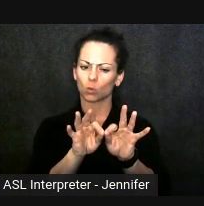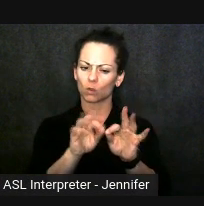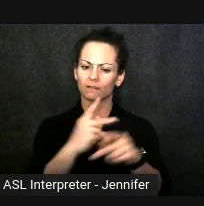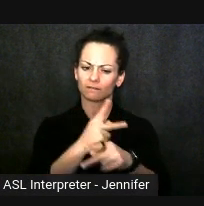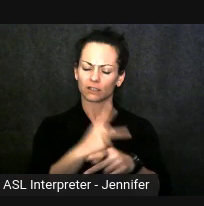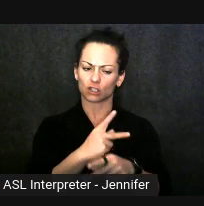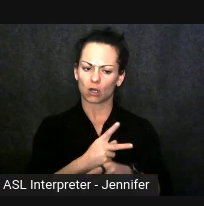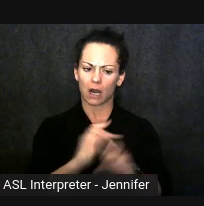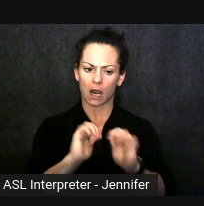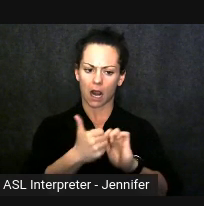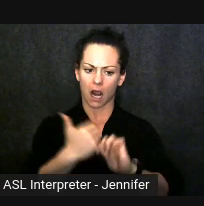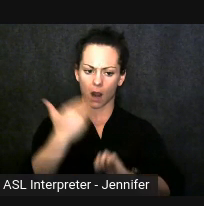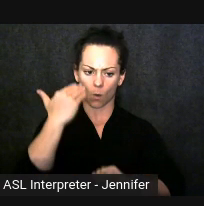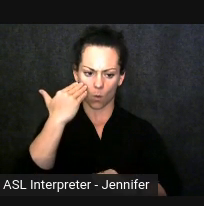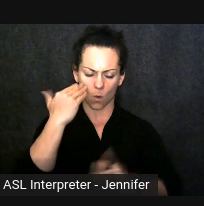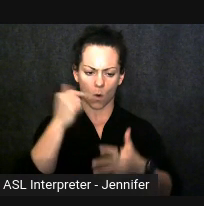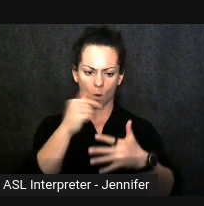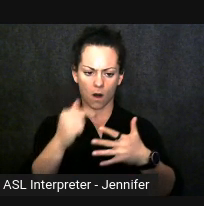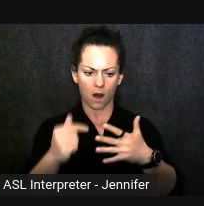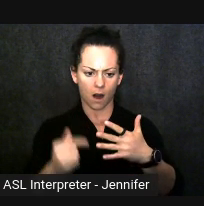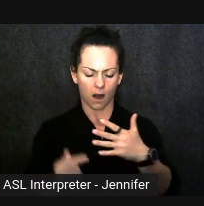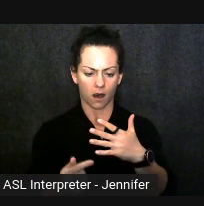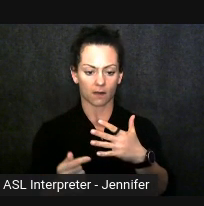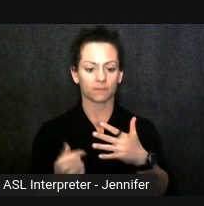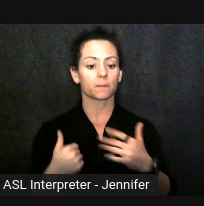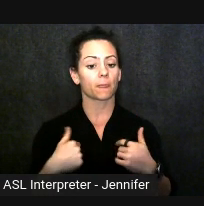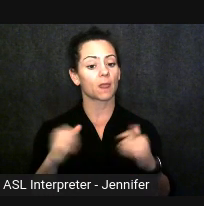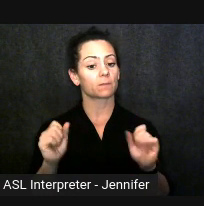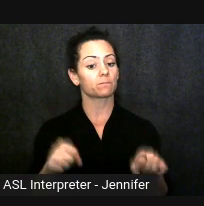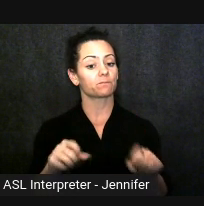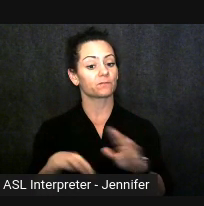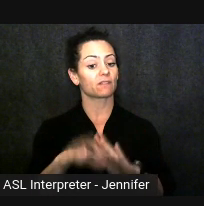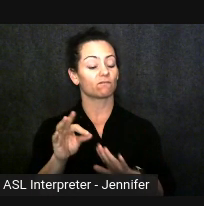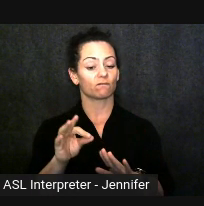to find a comprehensive introductory course called,